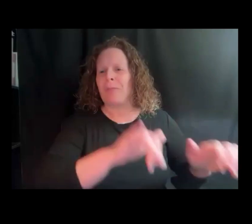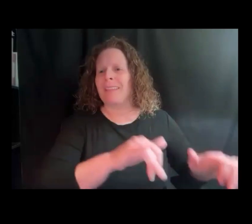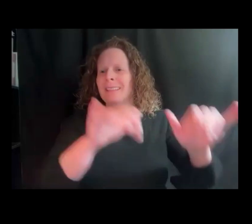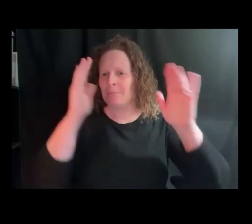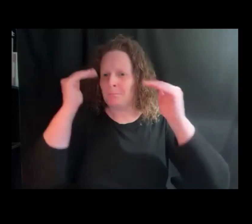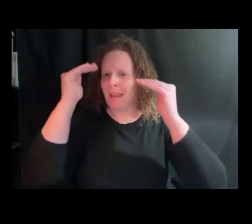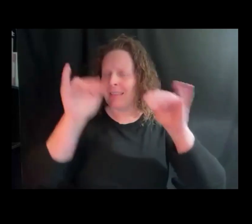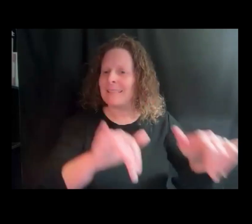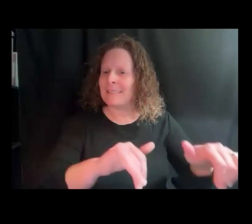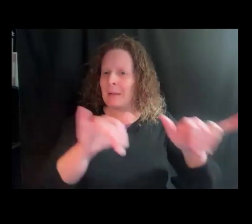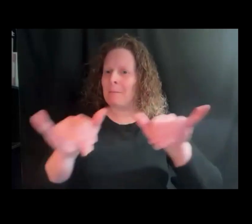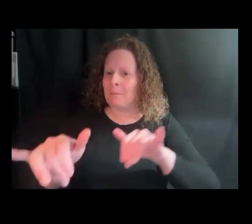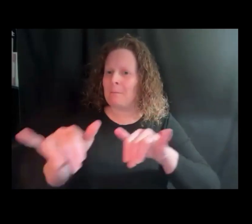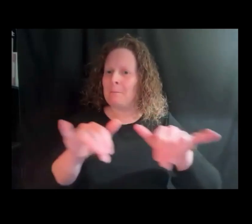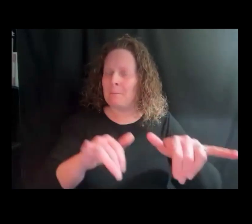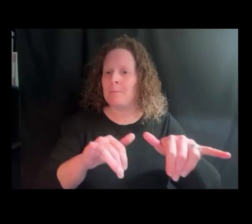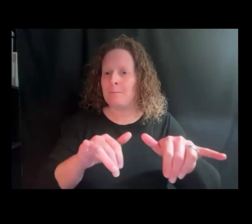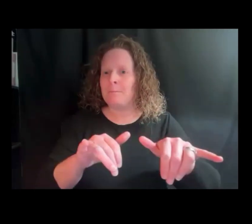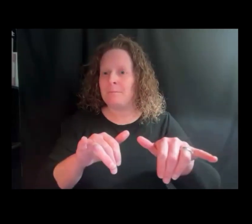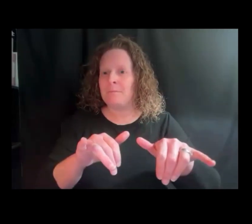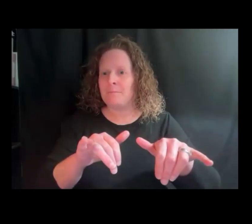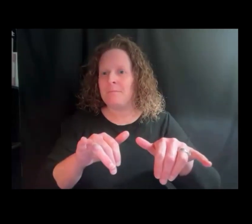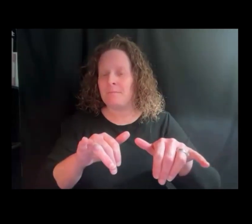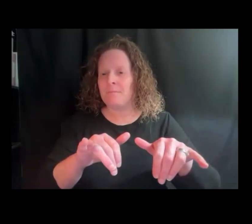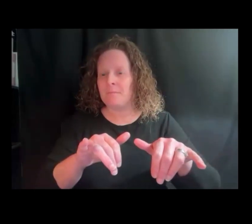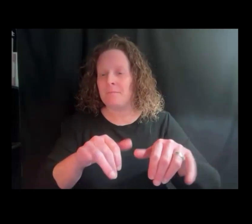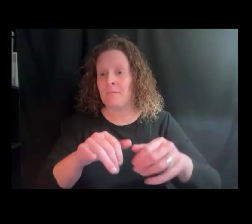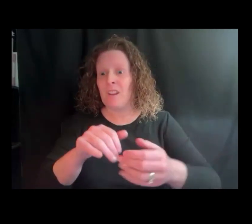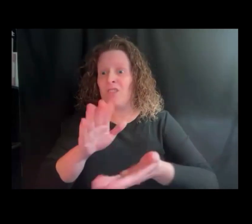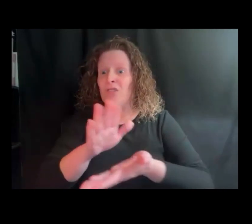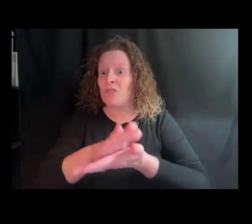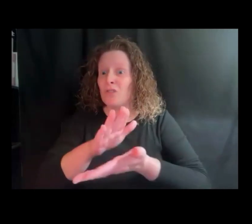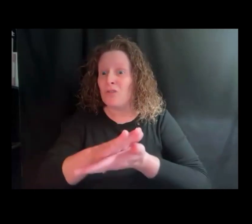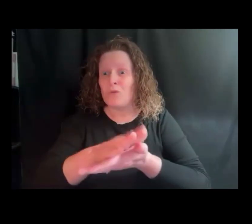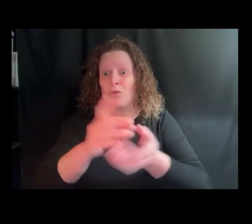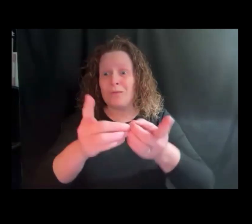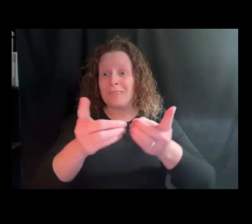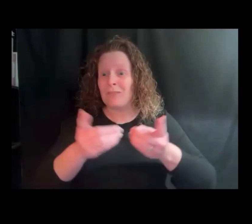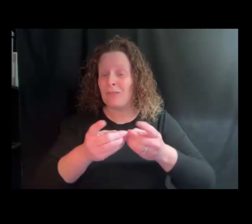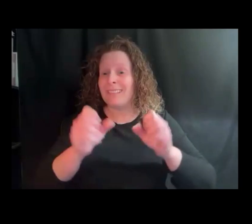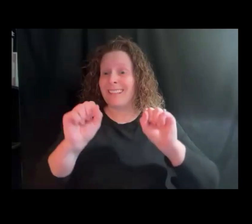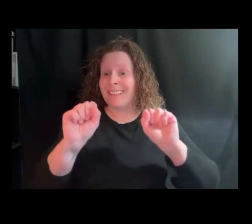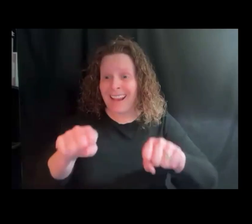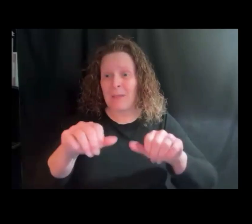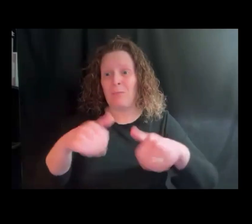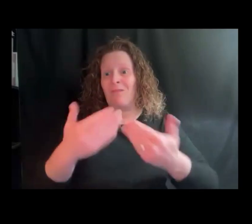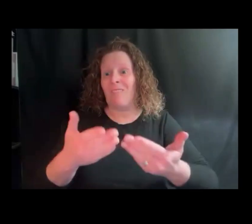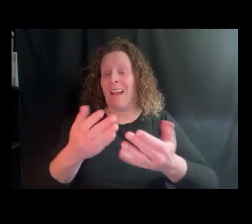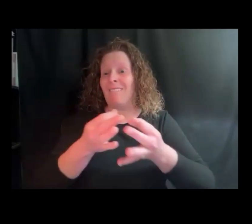to maintain their certification. In the same way interpreters should be expected to have continuing